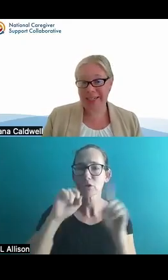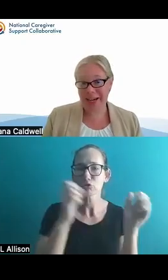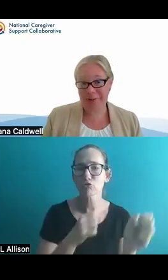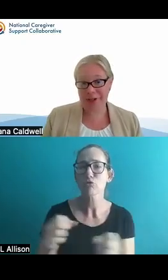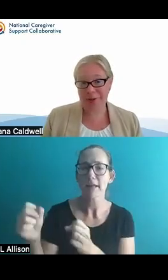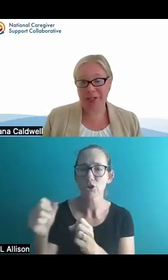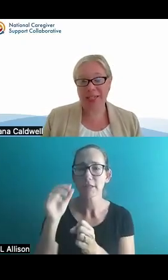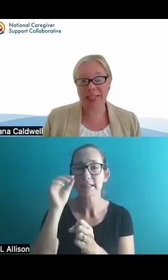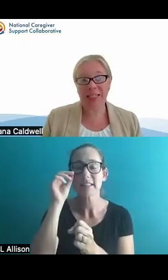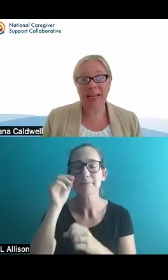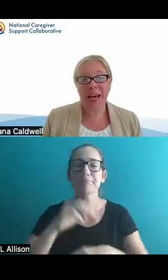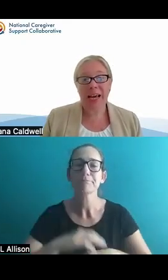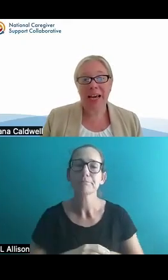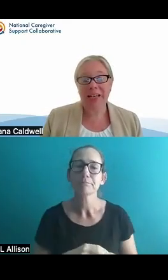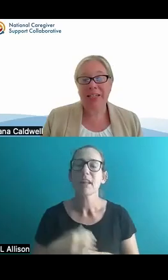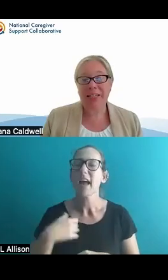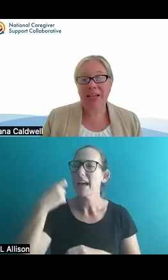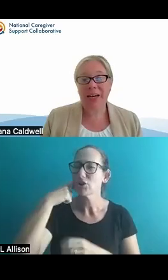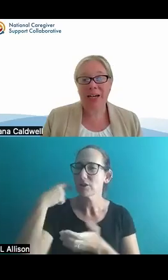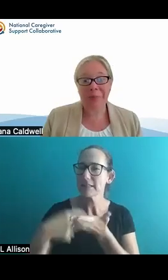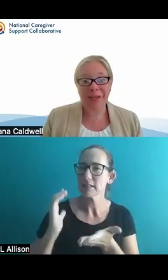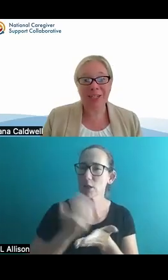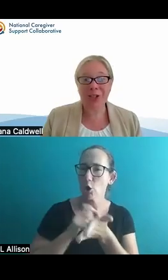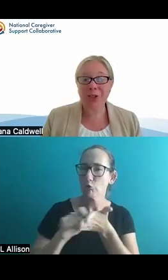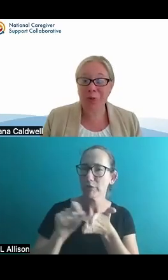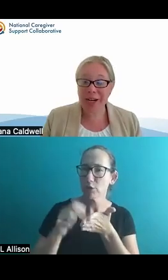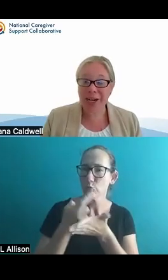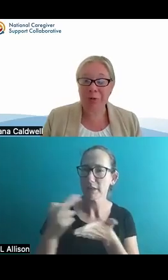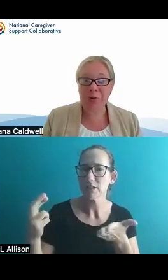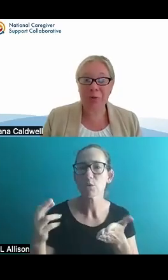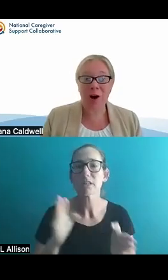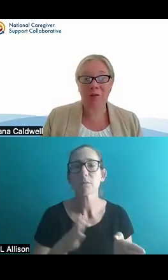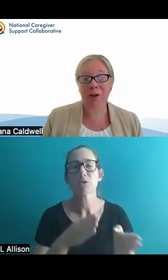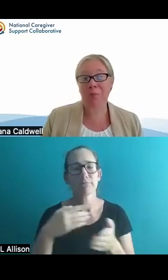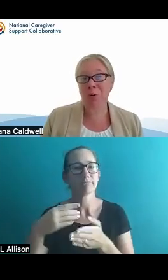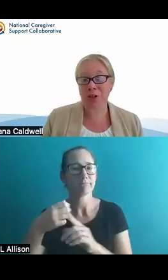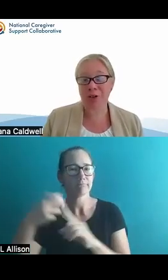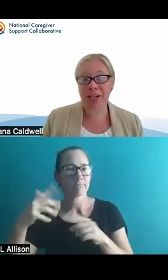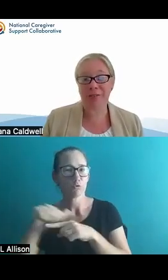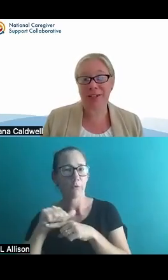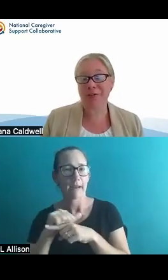TA resources, and let me touch on training. We will be offering more training events for